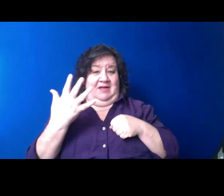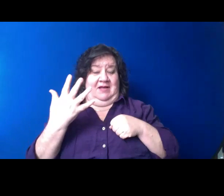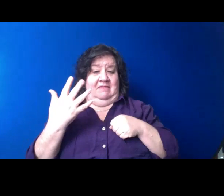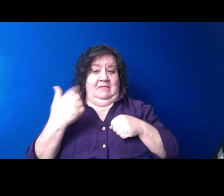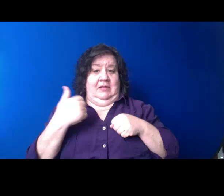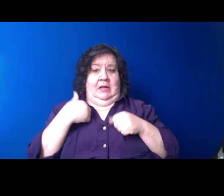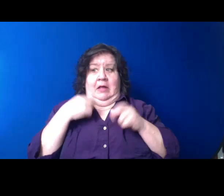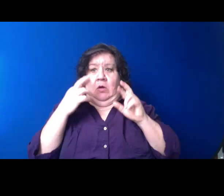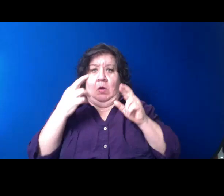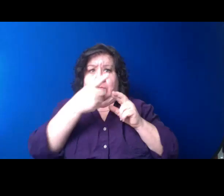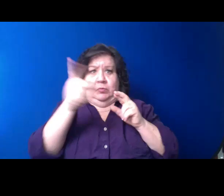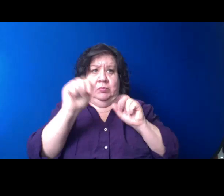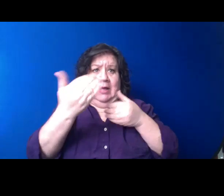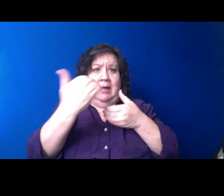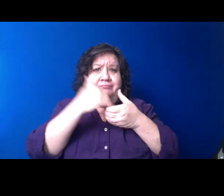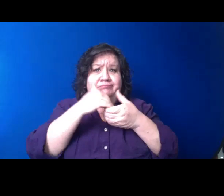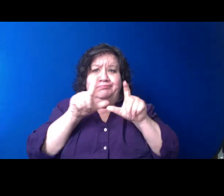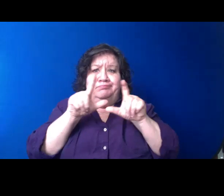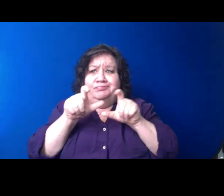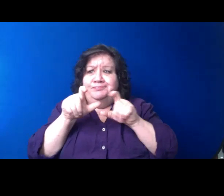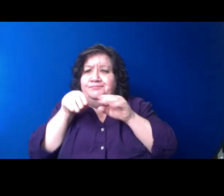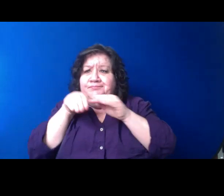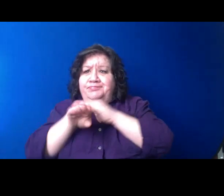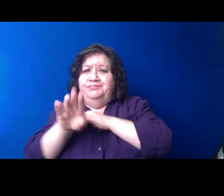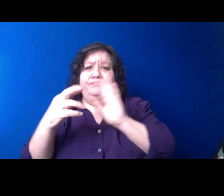side events so look forward to seeing some of you who are interested in